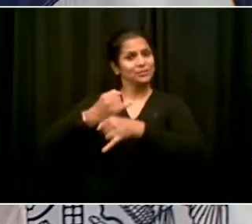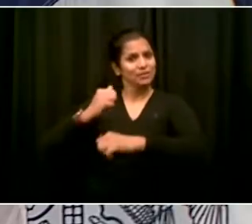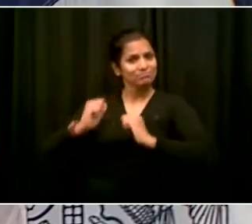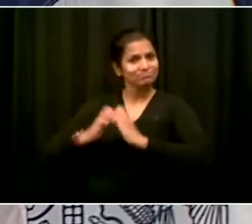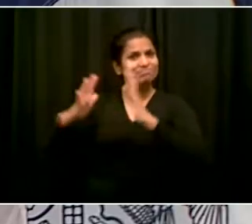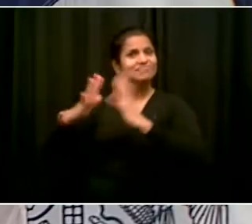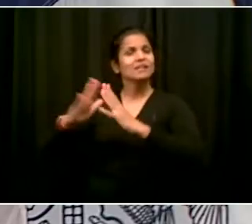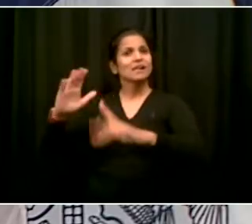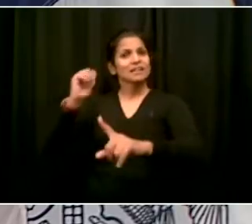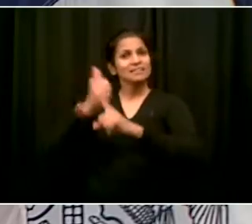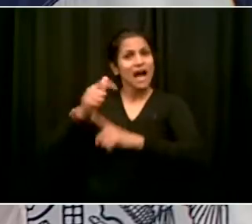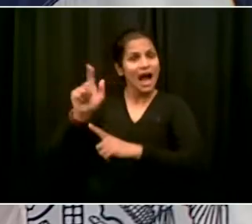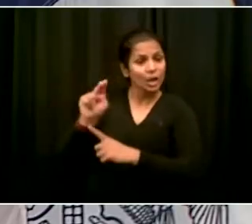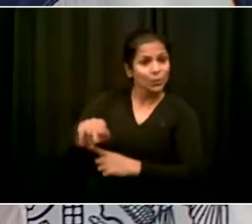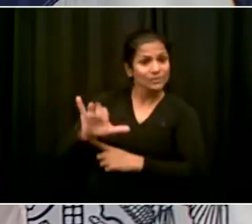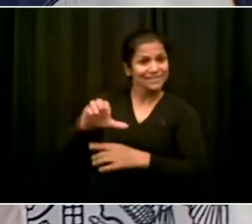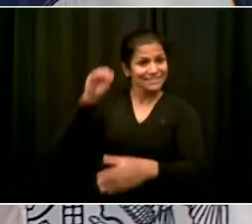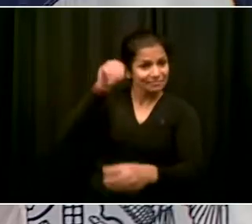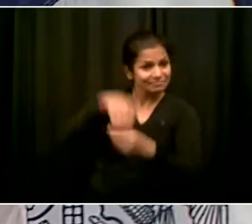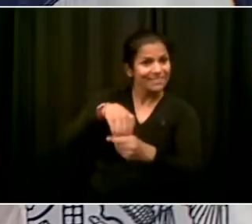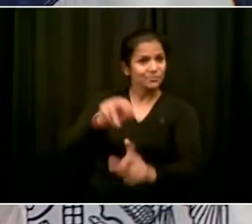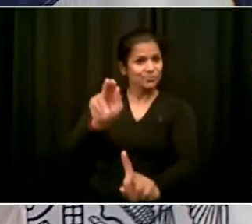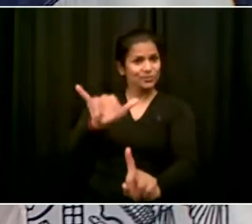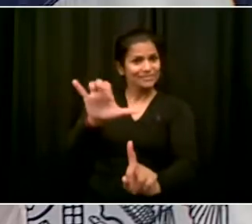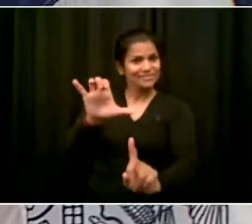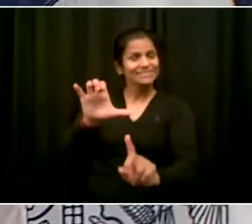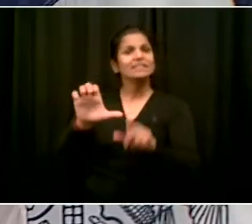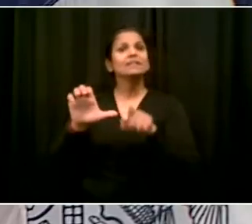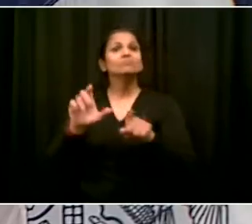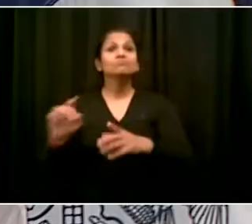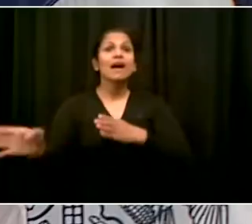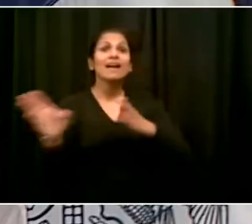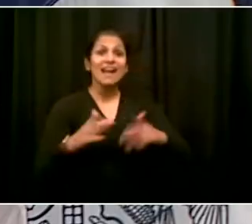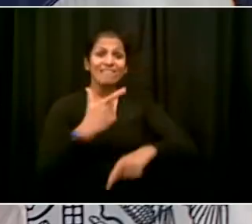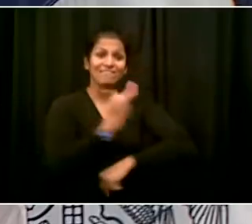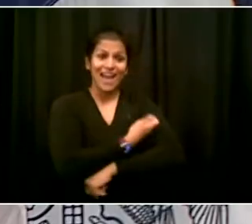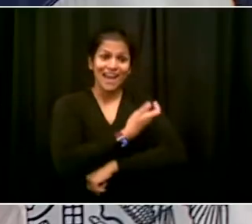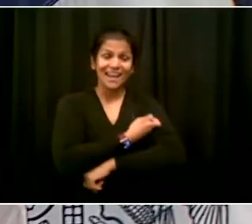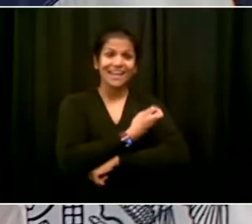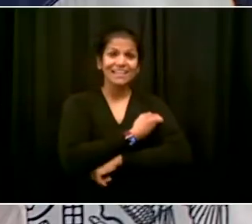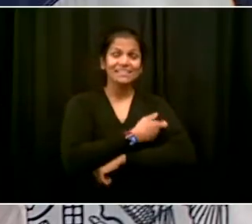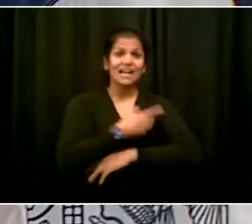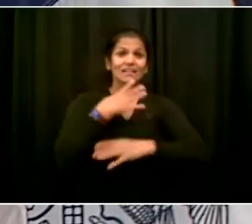ABOUT SOME VERY GOOD THINGSS, WHAT THE NEW INSTITUTE WILL MEAN FOR THE